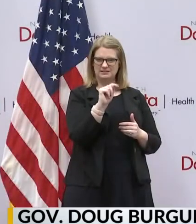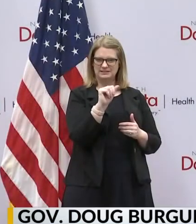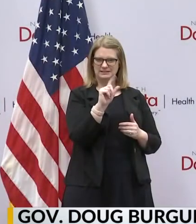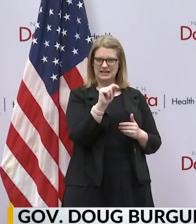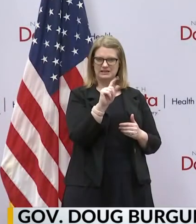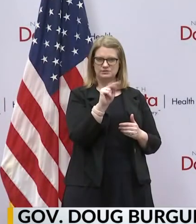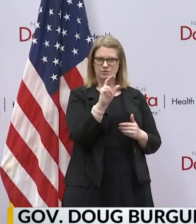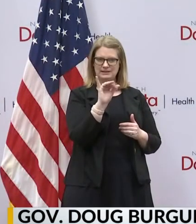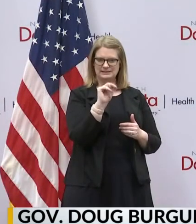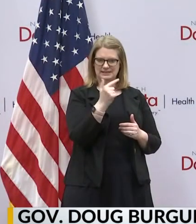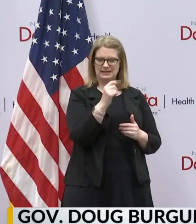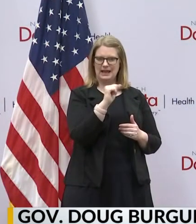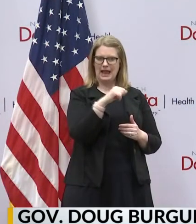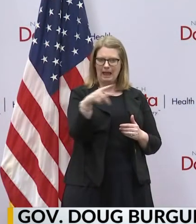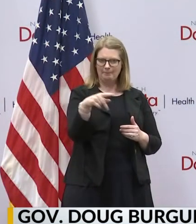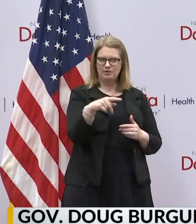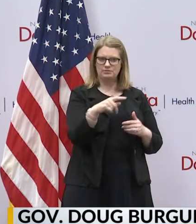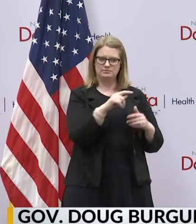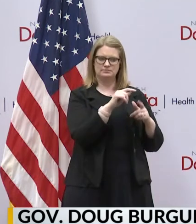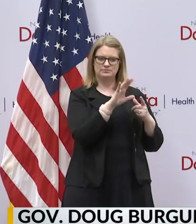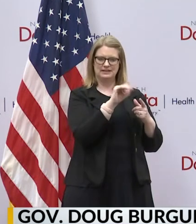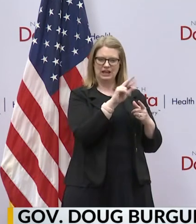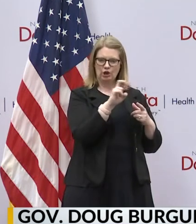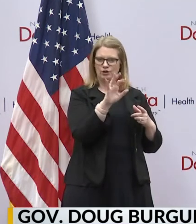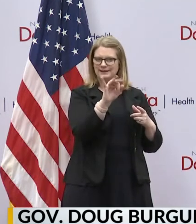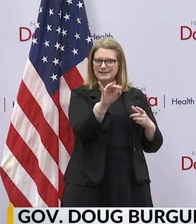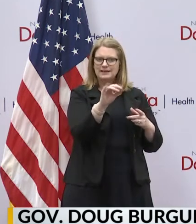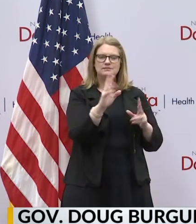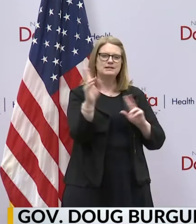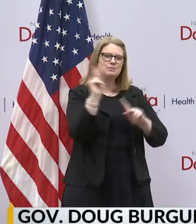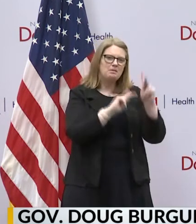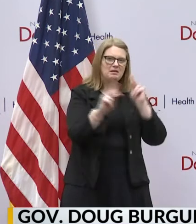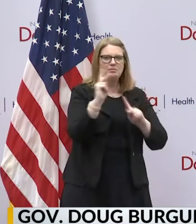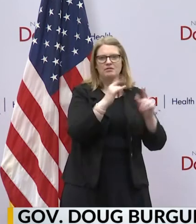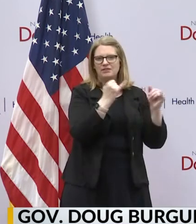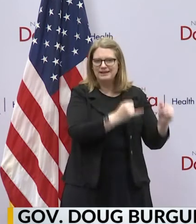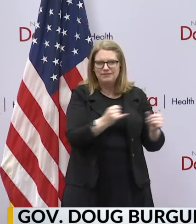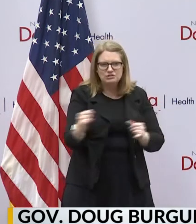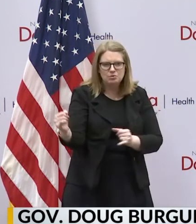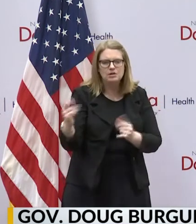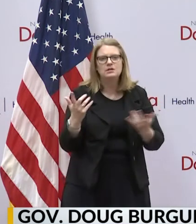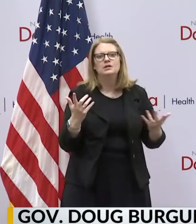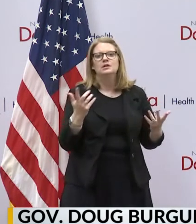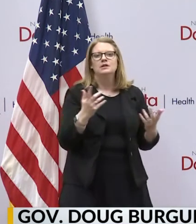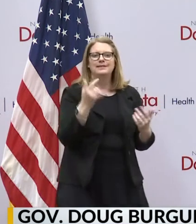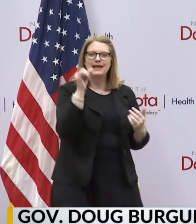AND AS YOU KNOW, WE LAUNCHED OUR CARE 19 CONTACT TRACING APP. WHAT WE'LL CALL THE FRONT END. THIS IS FOR CONSUMERS, THIS IS